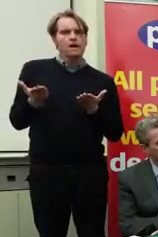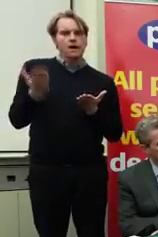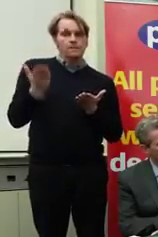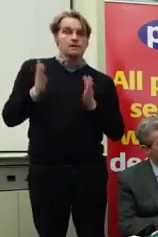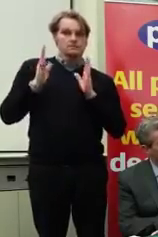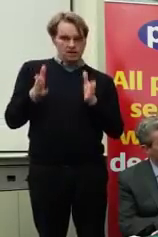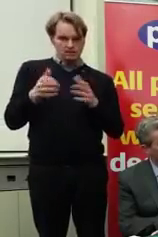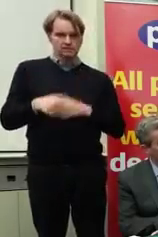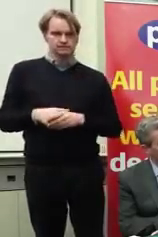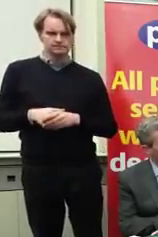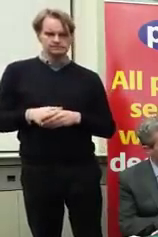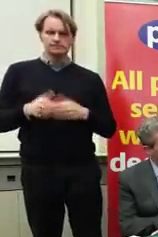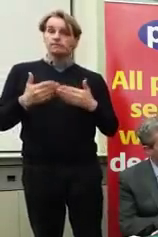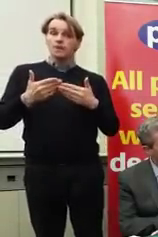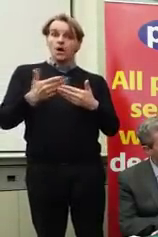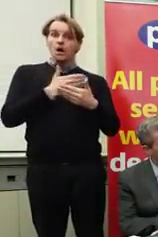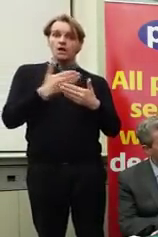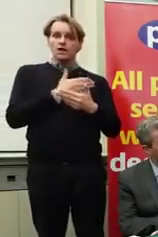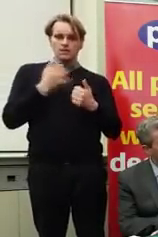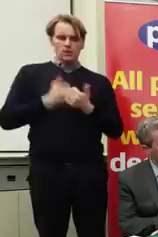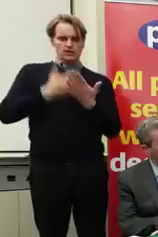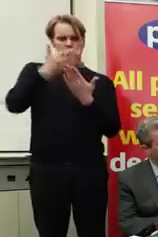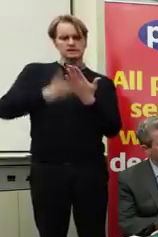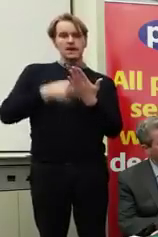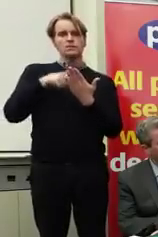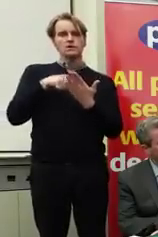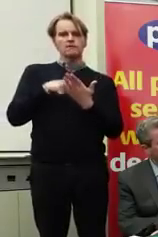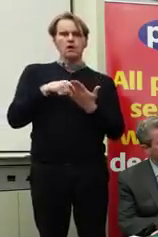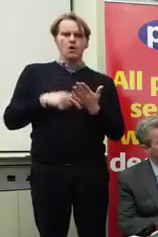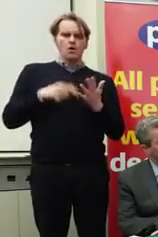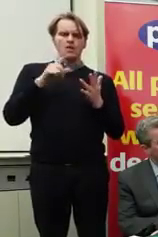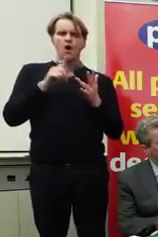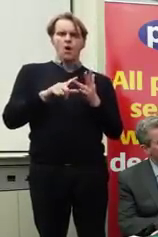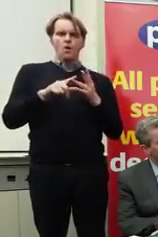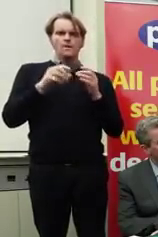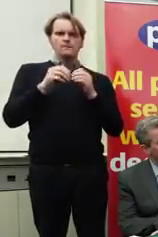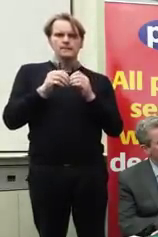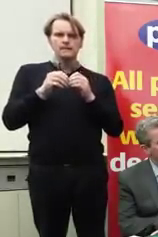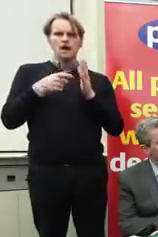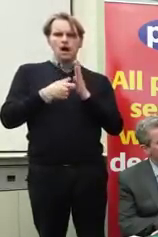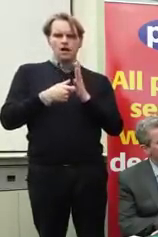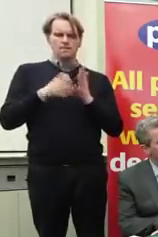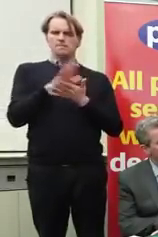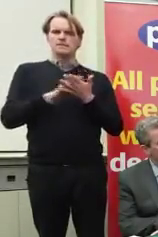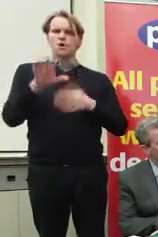you have the publication of the Office of Budget Responsibility projections for the economy and what's interesting, what's really interesting, is that